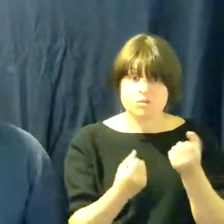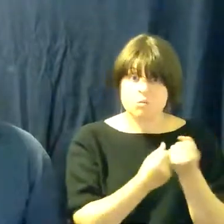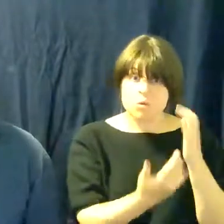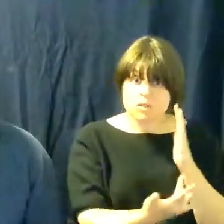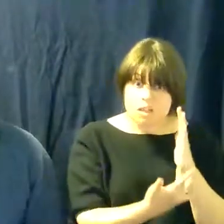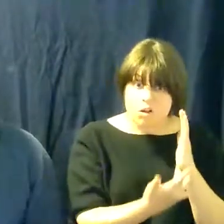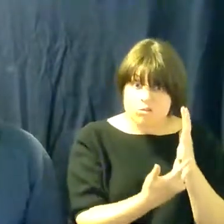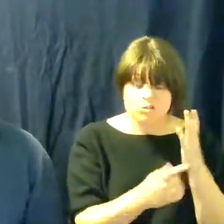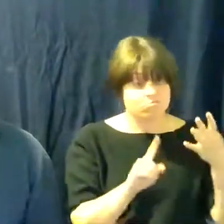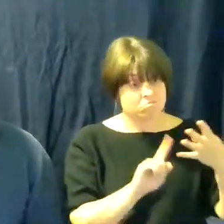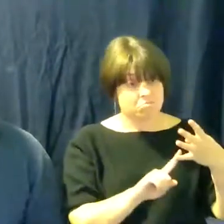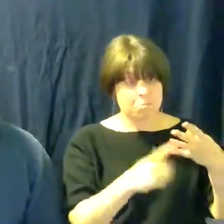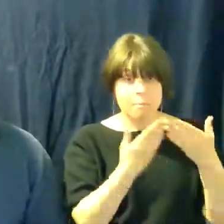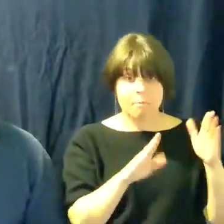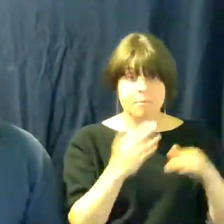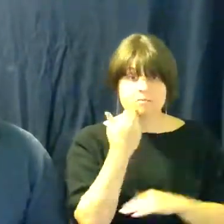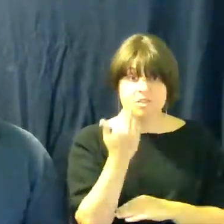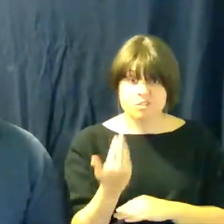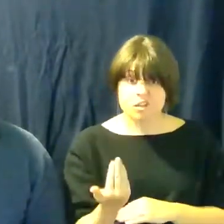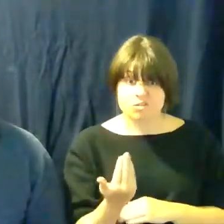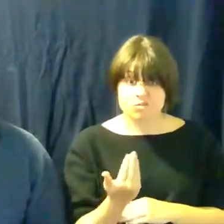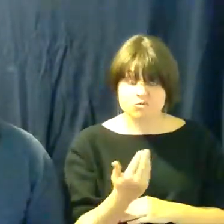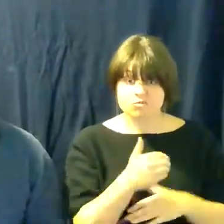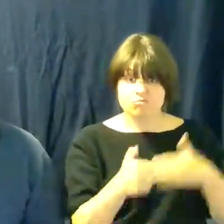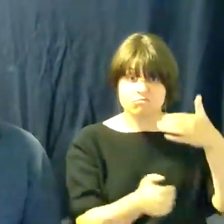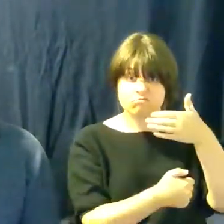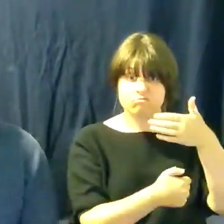in your community. Others include assistive